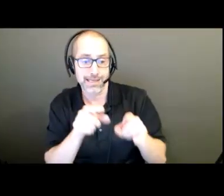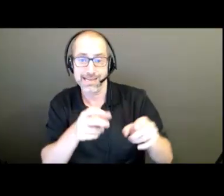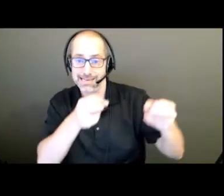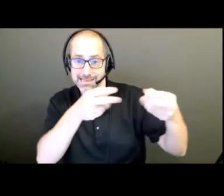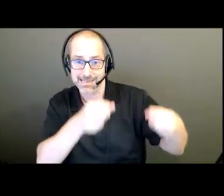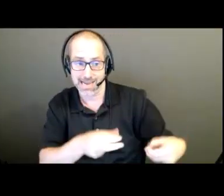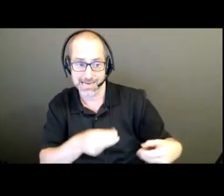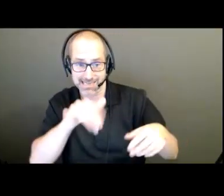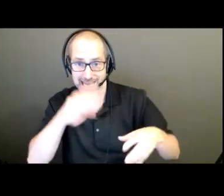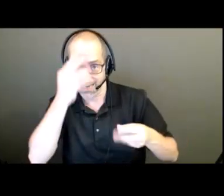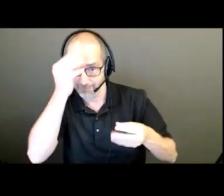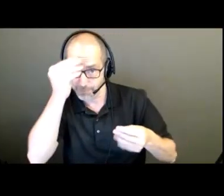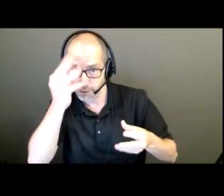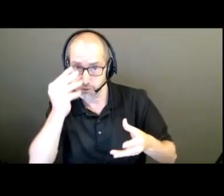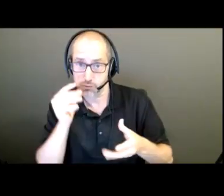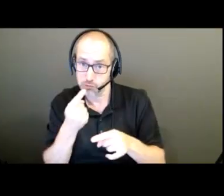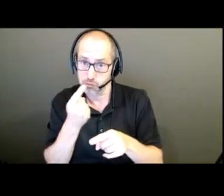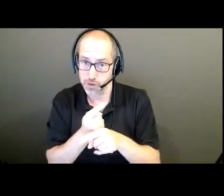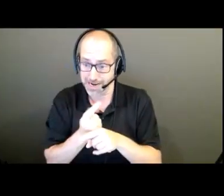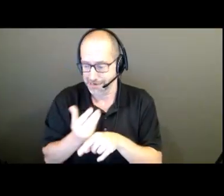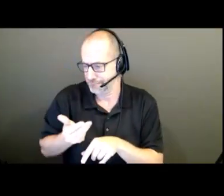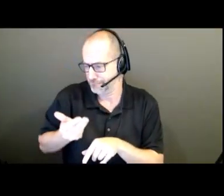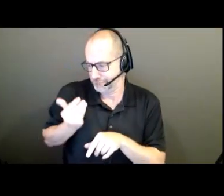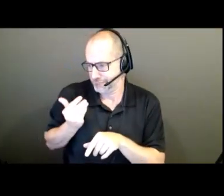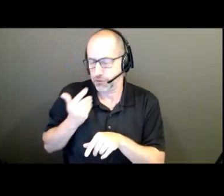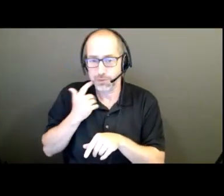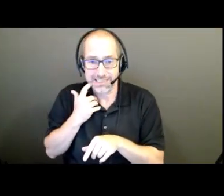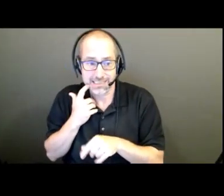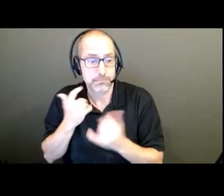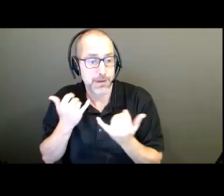the time of delivery but may be updated as new considerations arise.